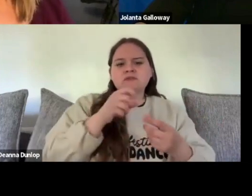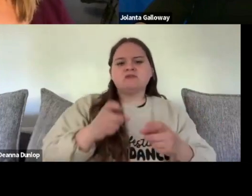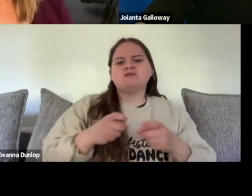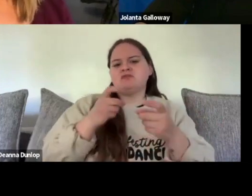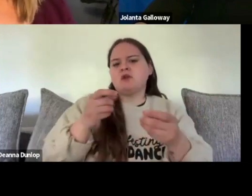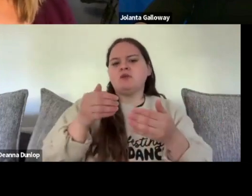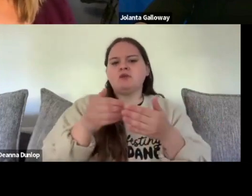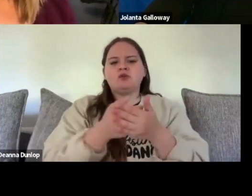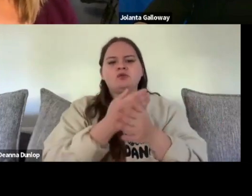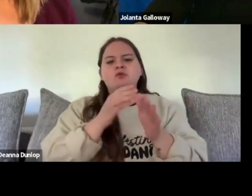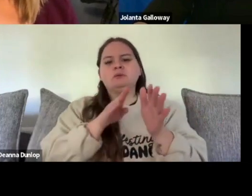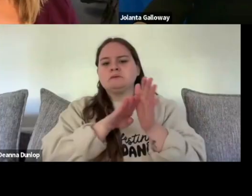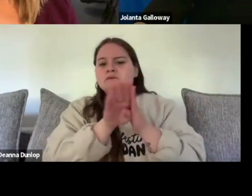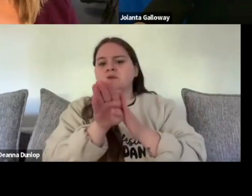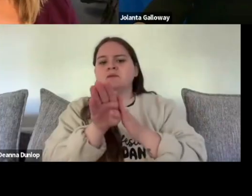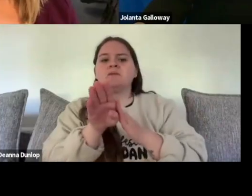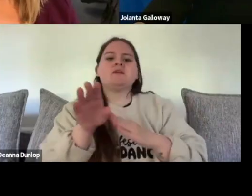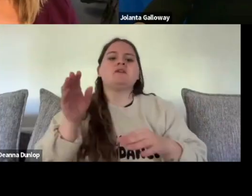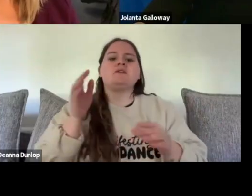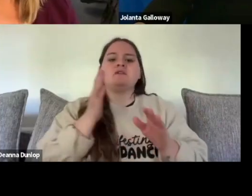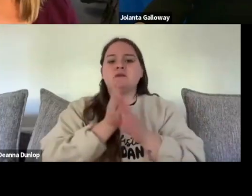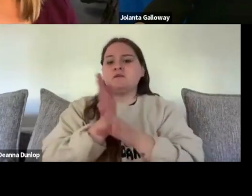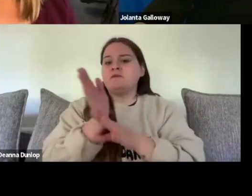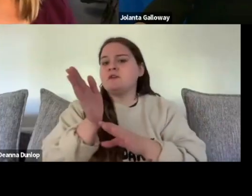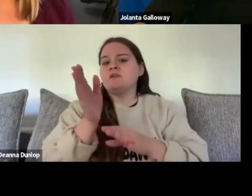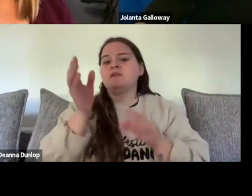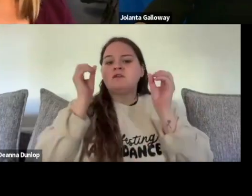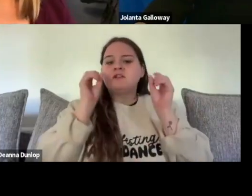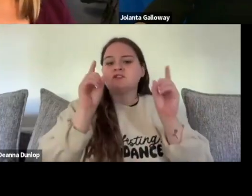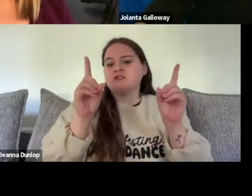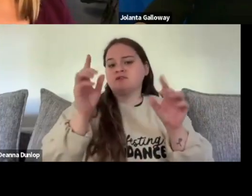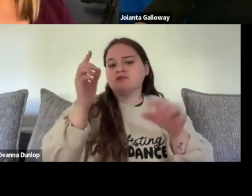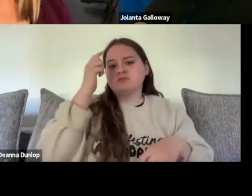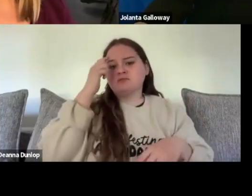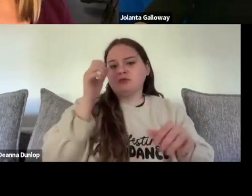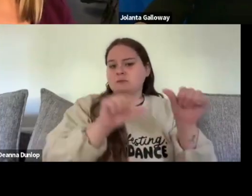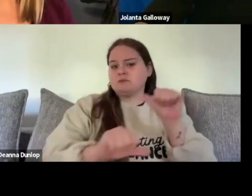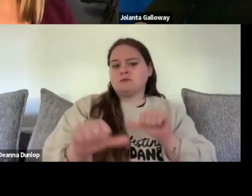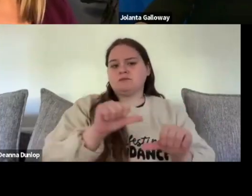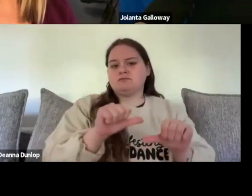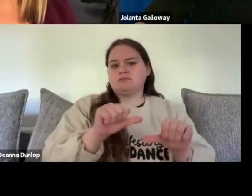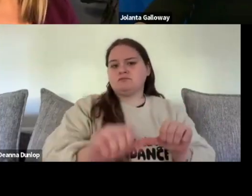the interdisciplinary fields in between contribute to the new and growing field of educational